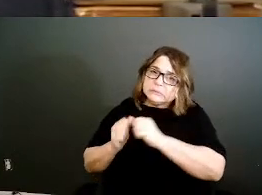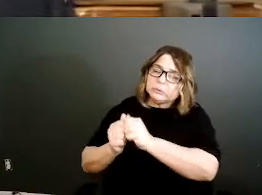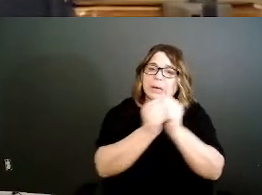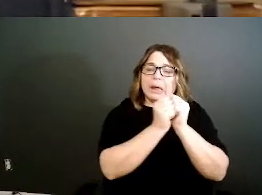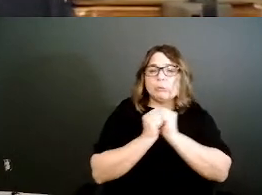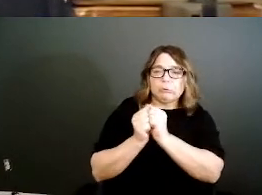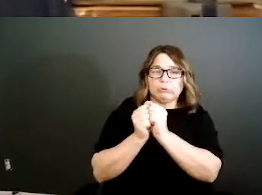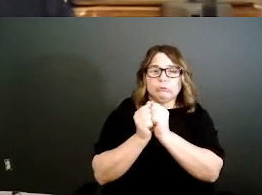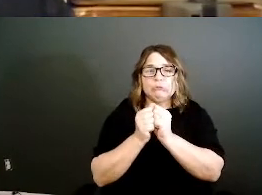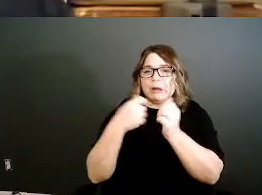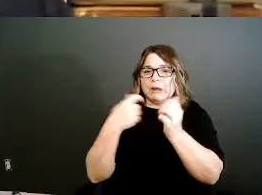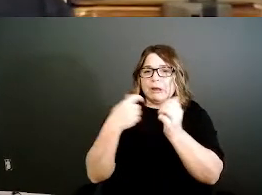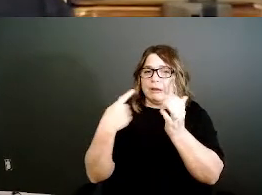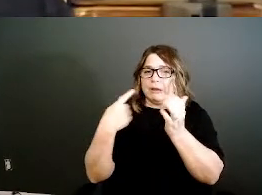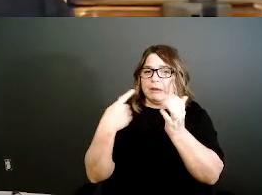HIGHER LEVEL OF SAFETY FOR EVERYBODY, INCLUDING BOTH